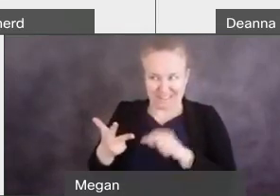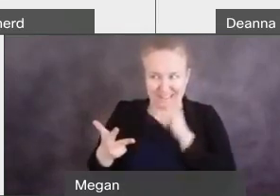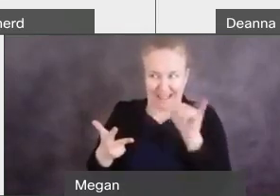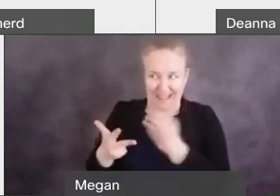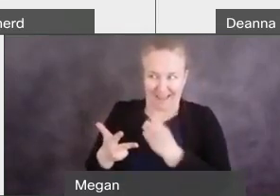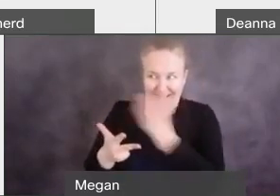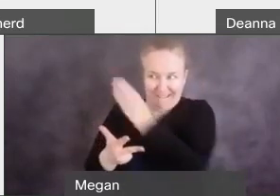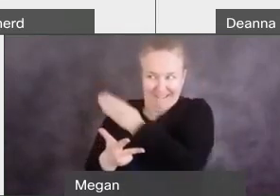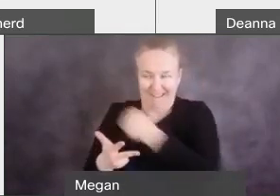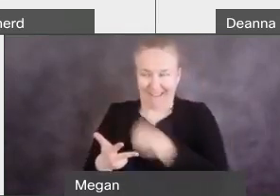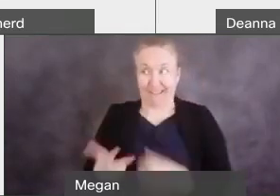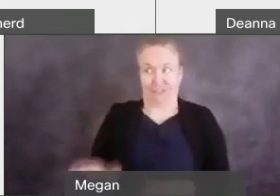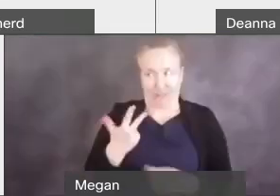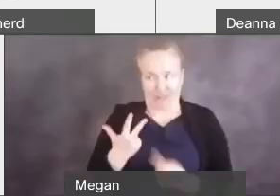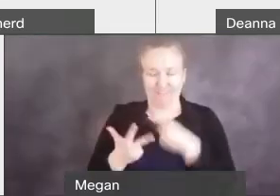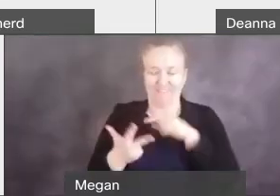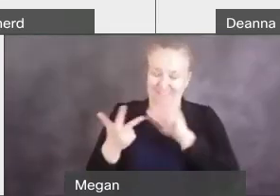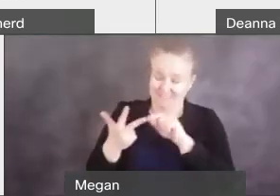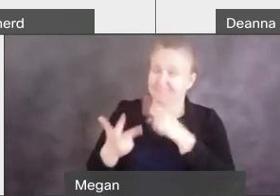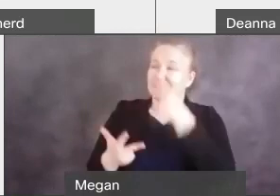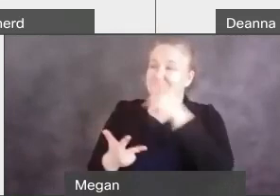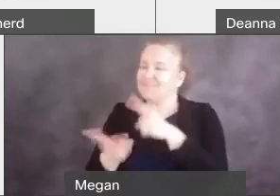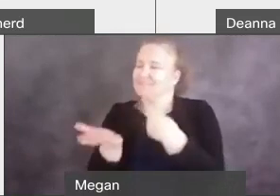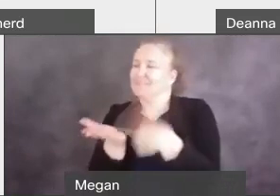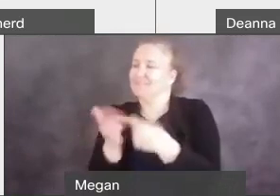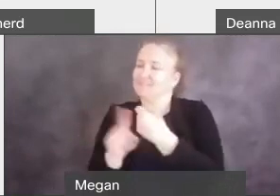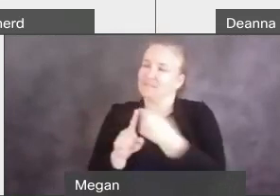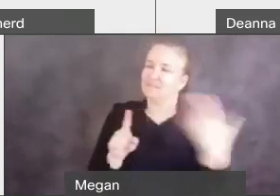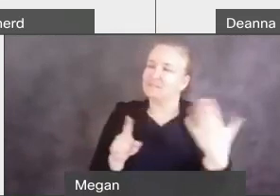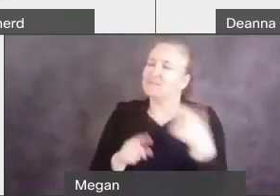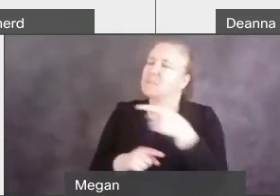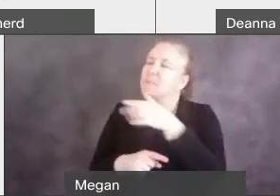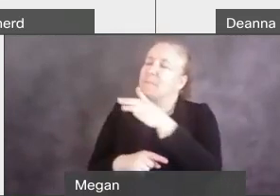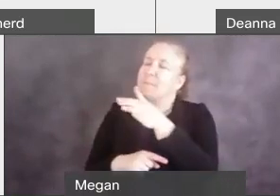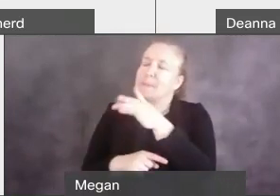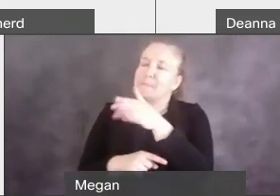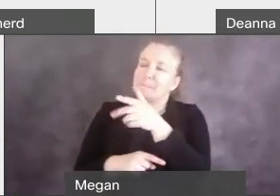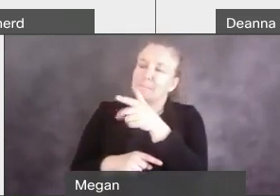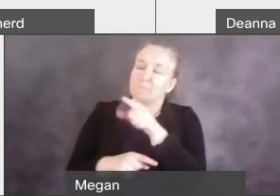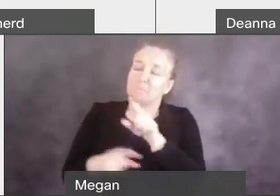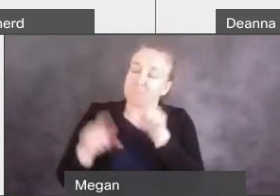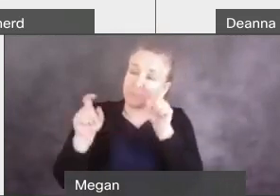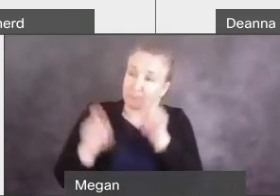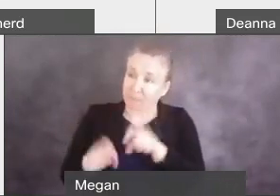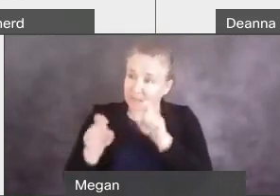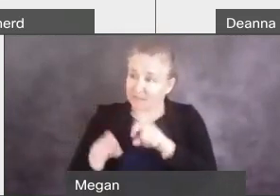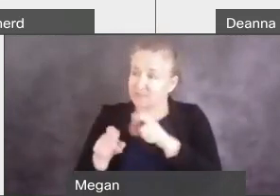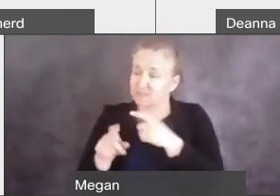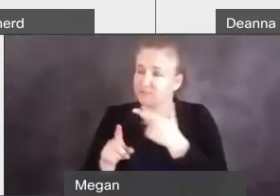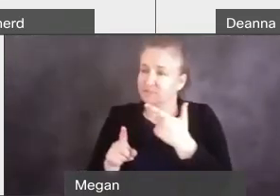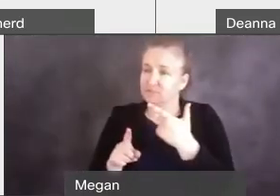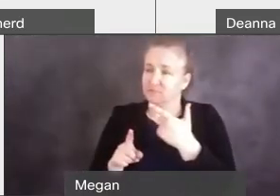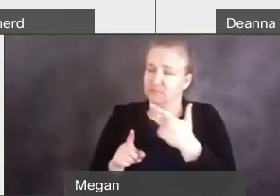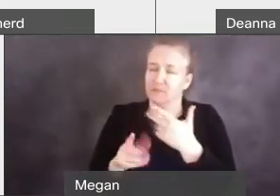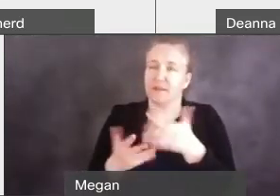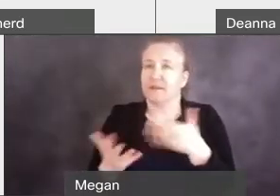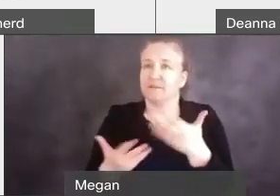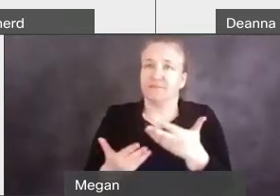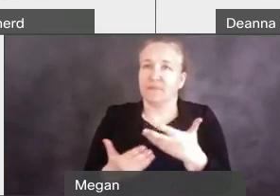can you talk about how those tests are still, I assume there's still a role for those even